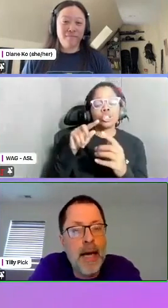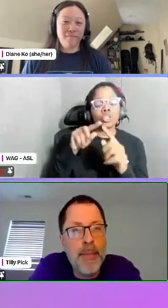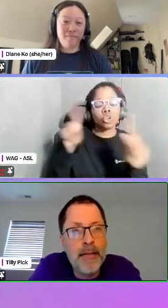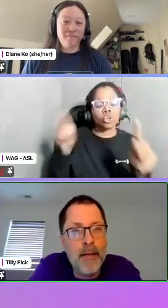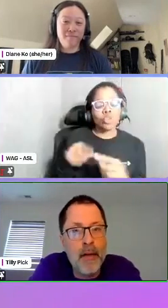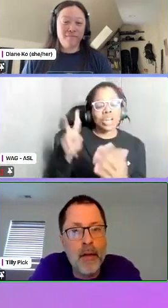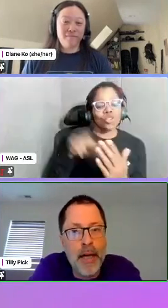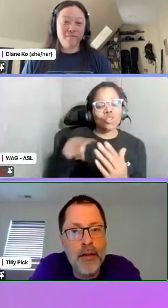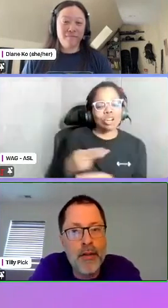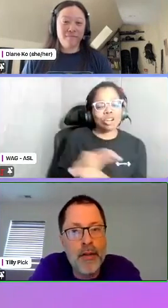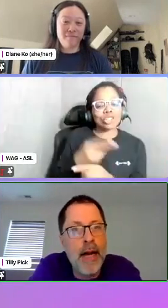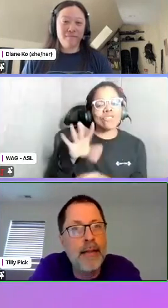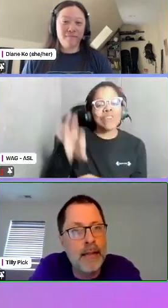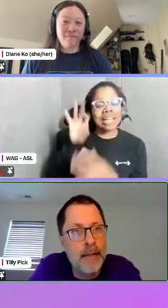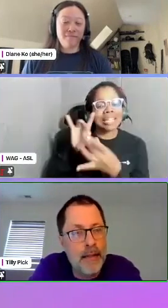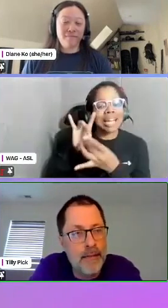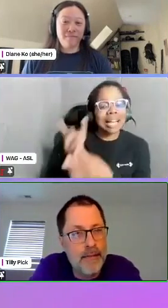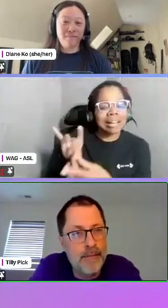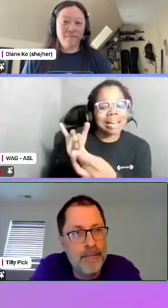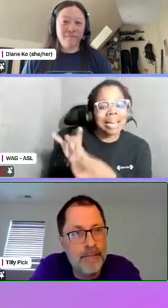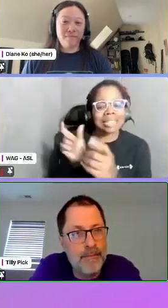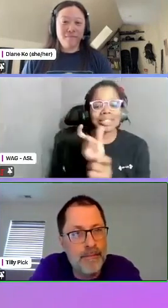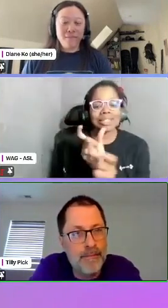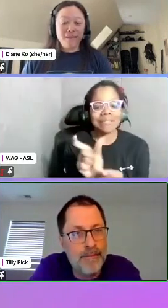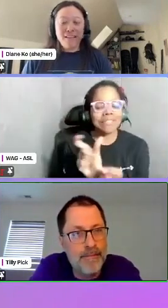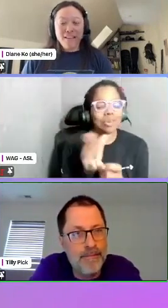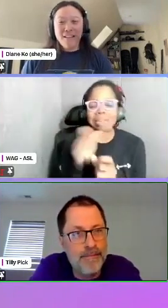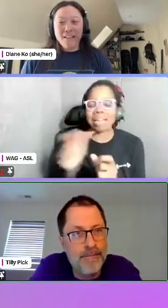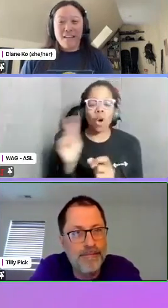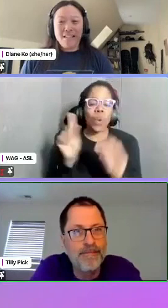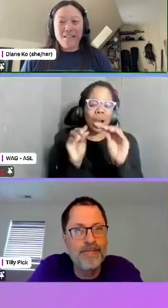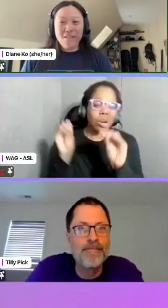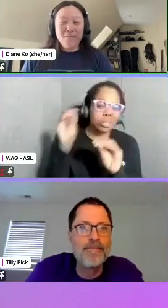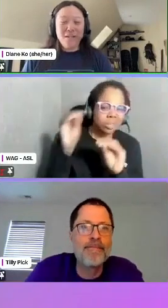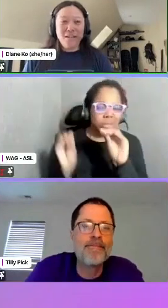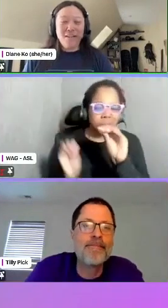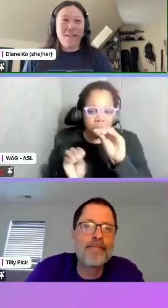flopped down on his side in a sunny spot next to button's head poking out through a cardboard